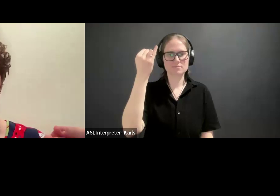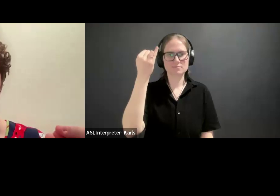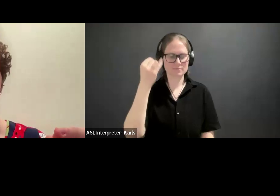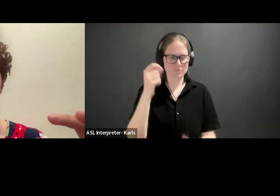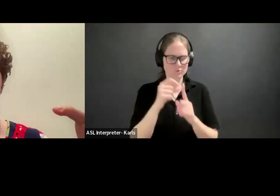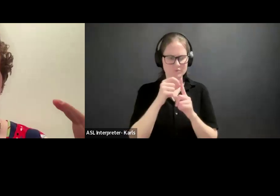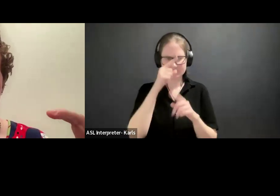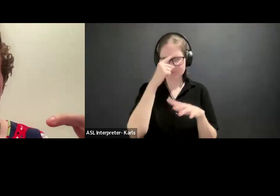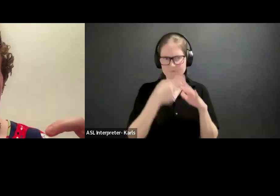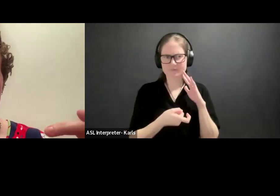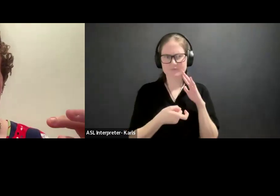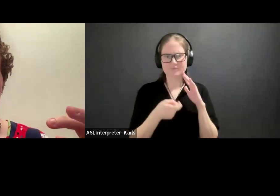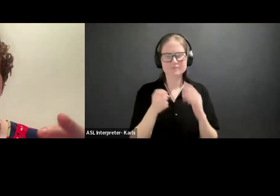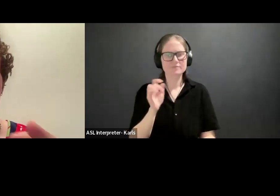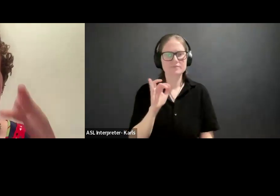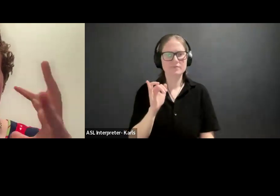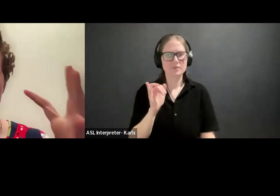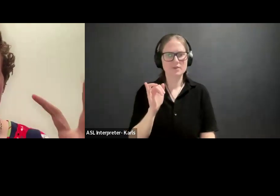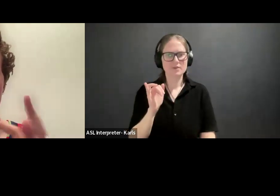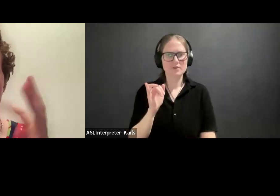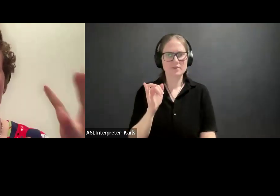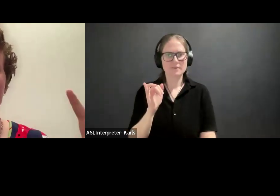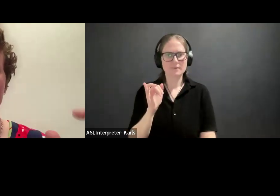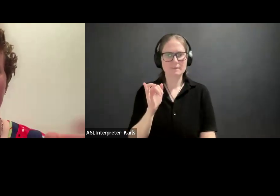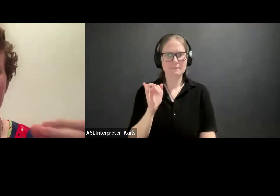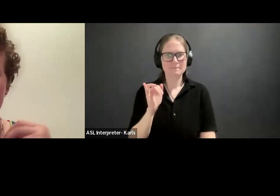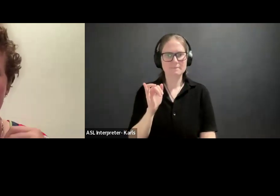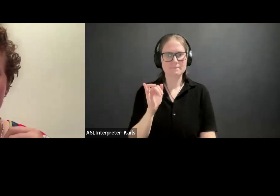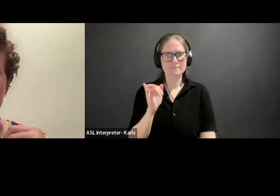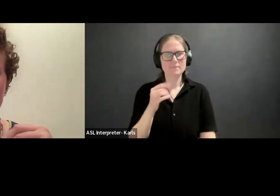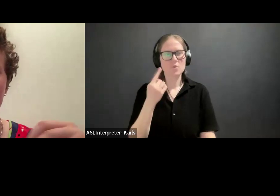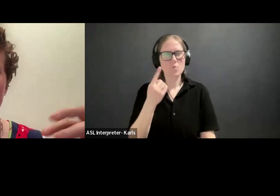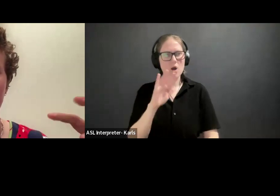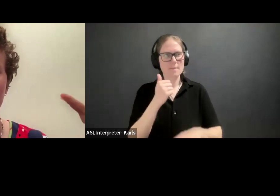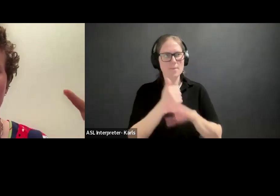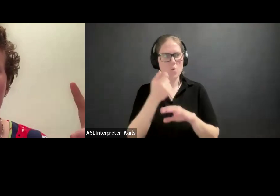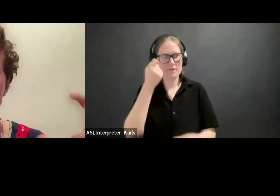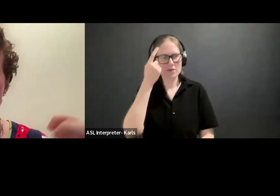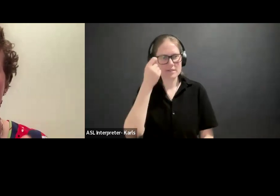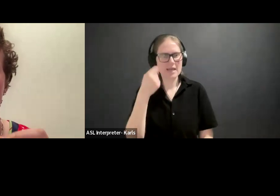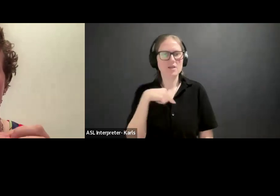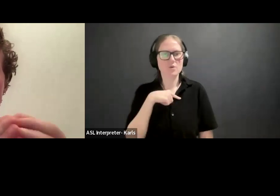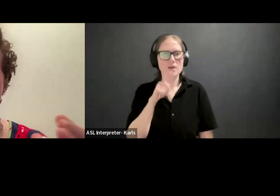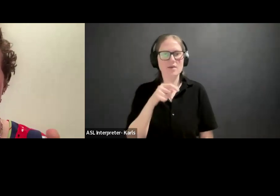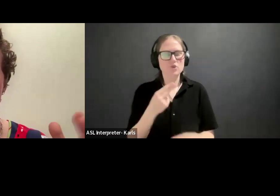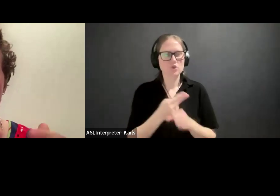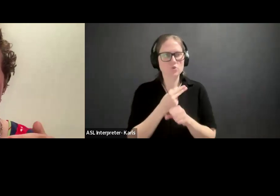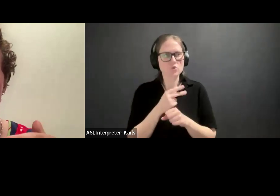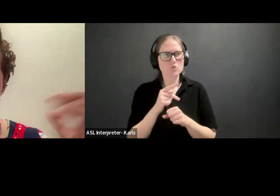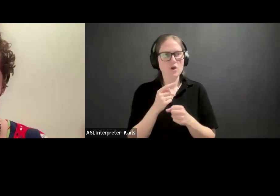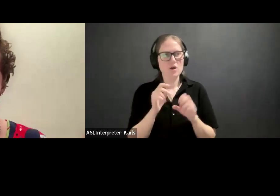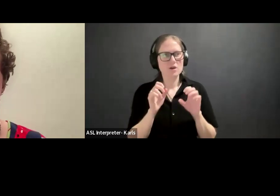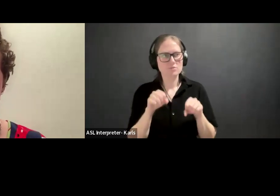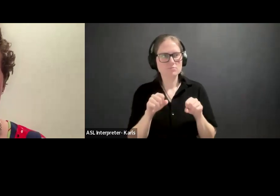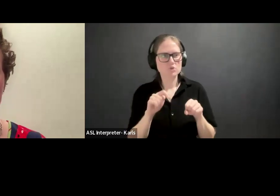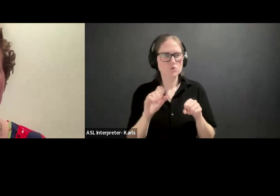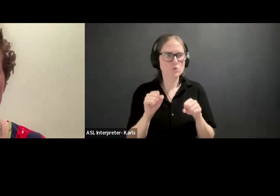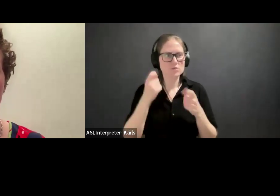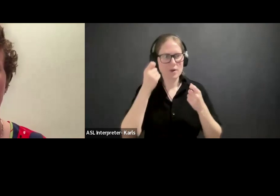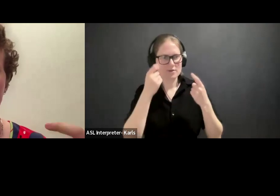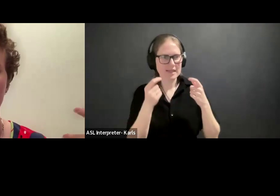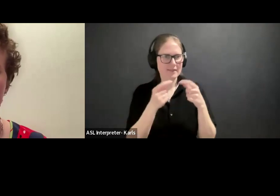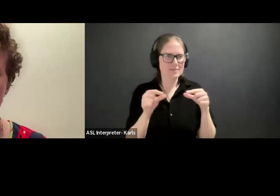like… mode of understanding, we have to use our, kind of, tools for understanding the semantic, those kind of become obsolete as the poem turns visual.